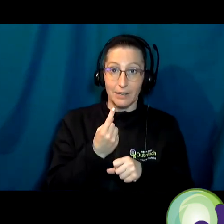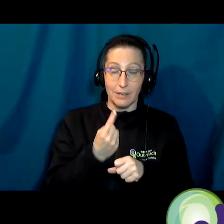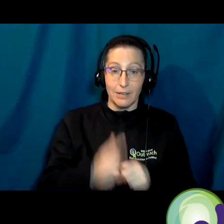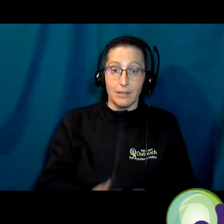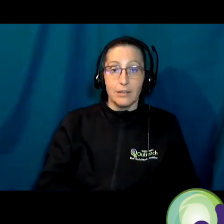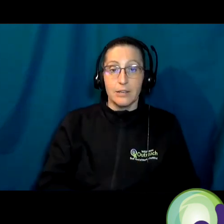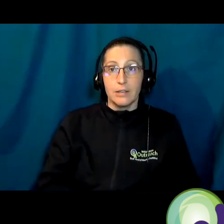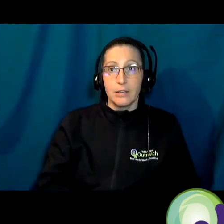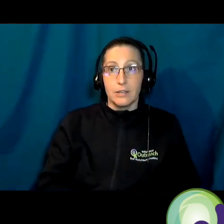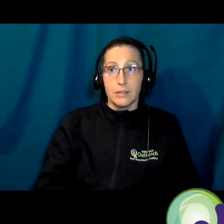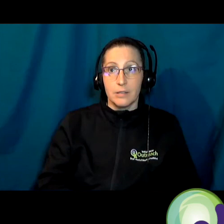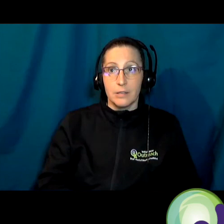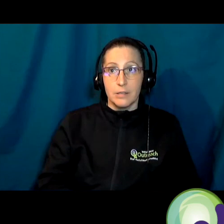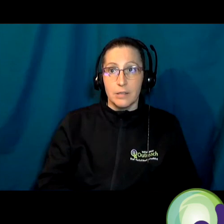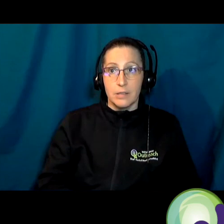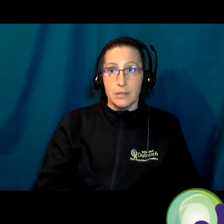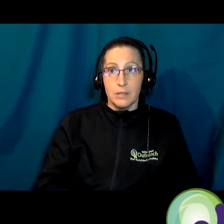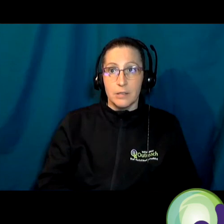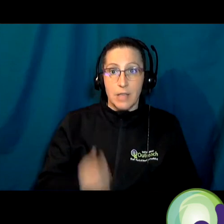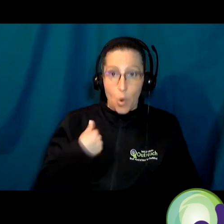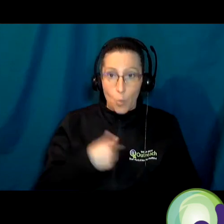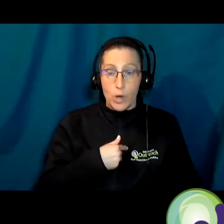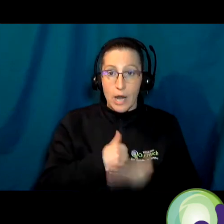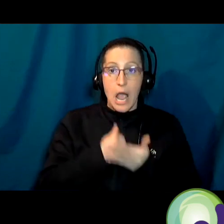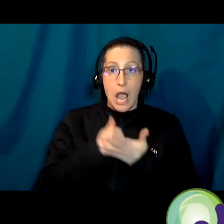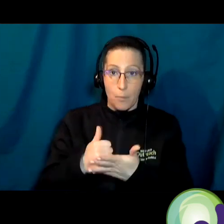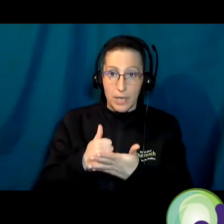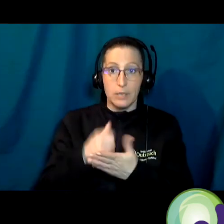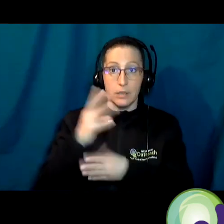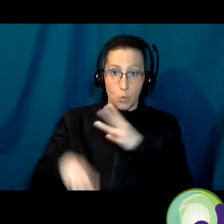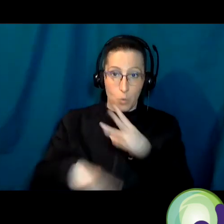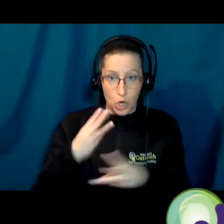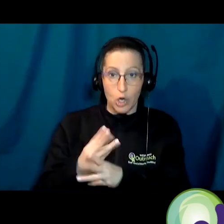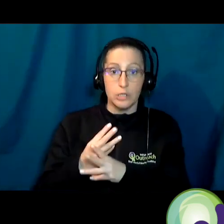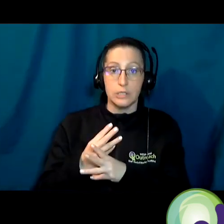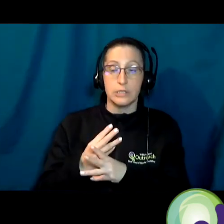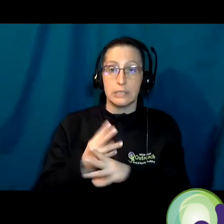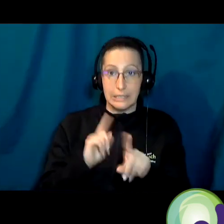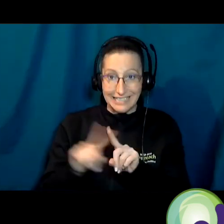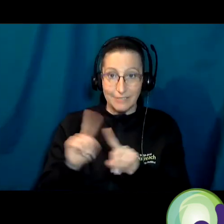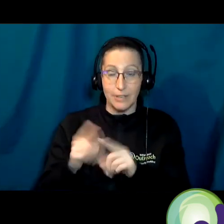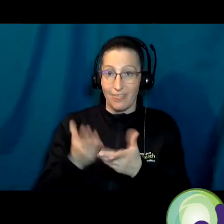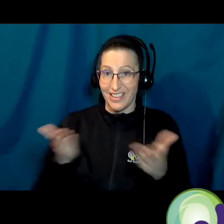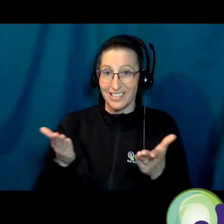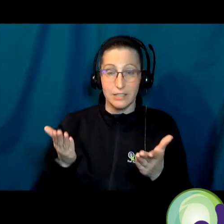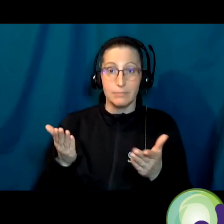we have advanced different items, even operation warp speed.